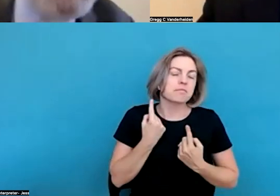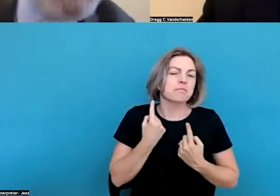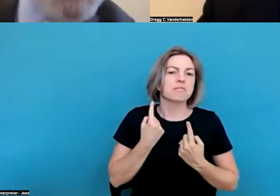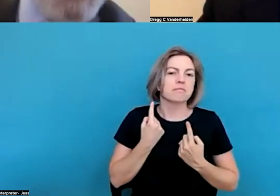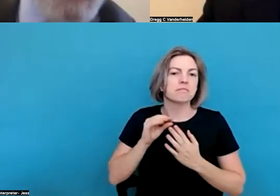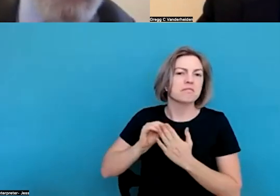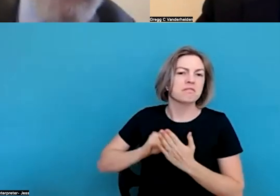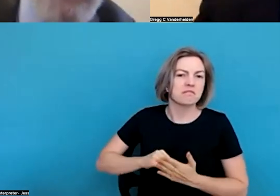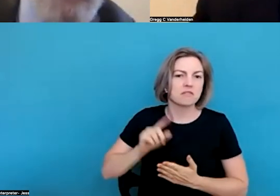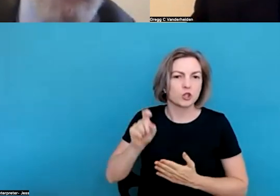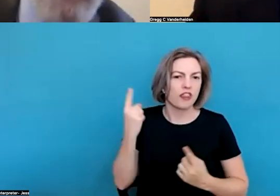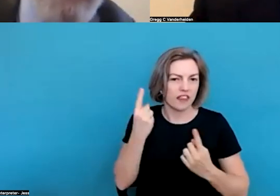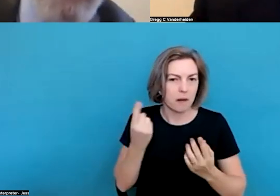Excellent. Thank you very much.